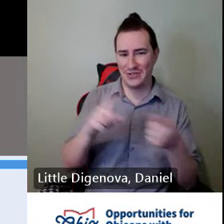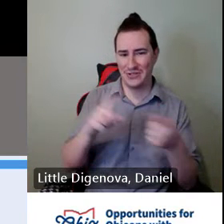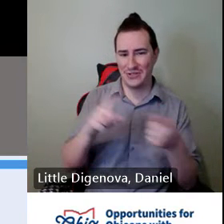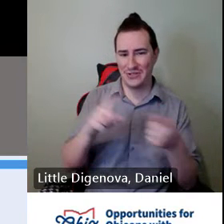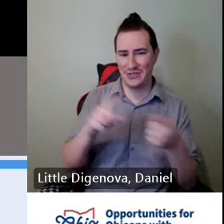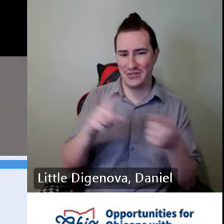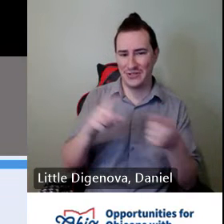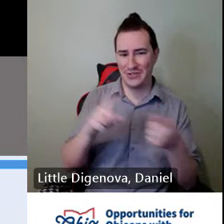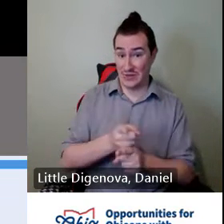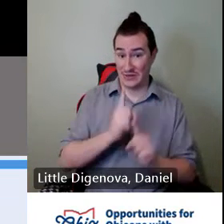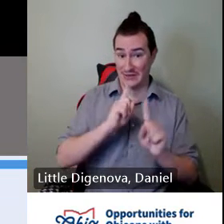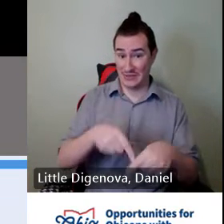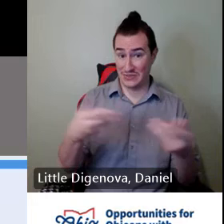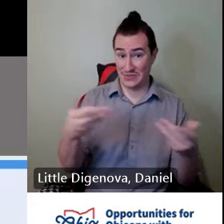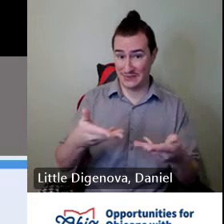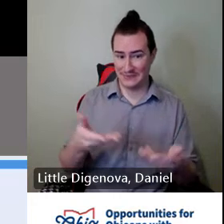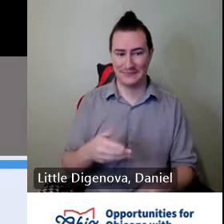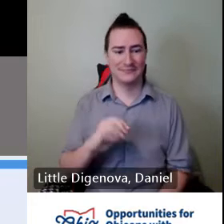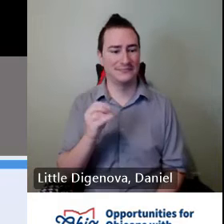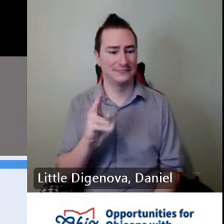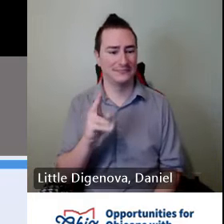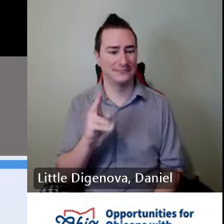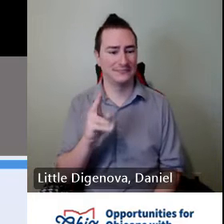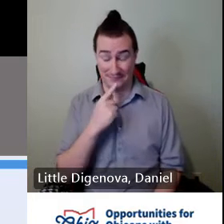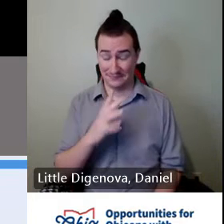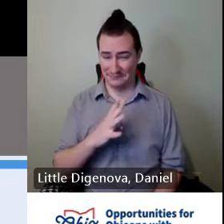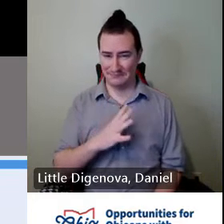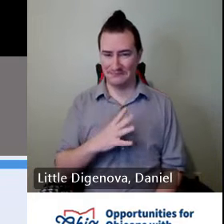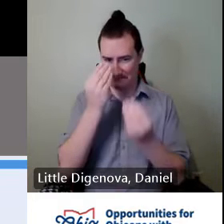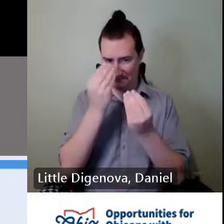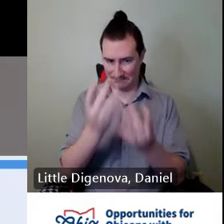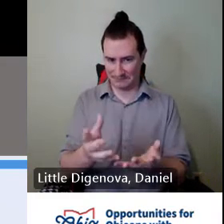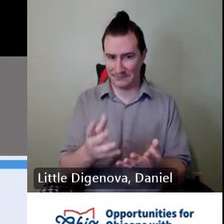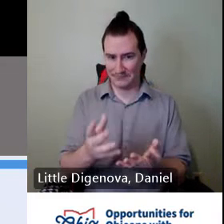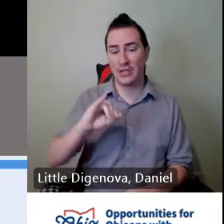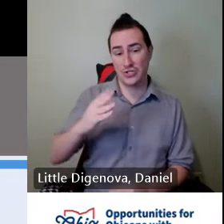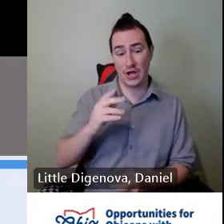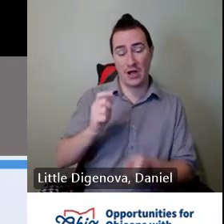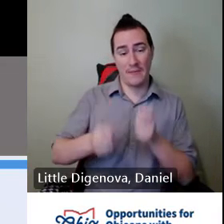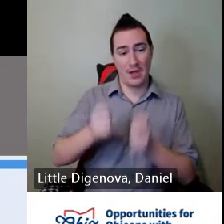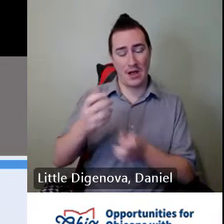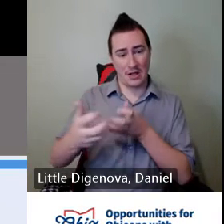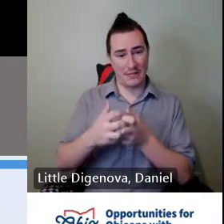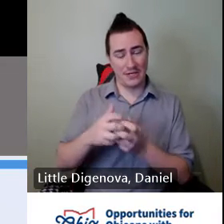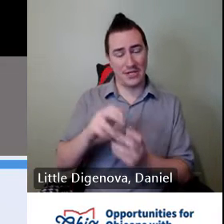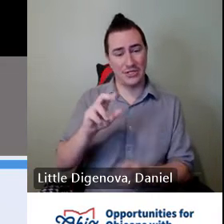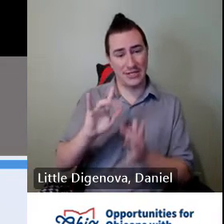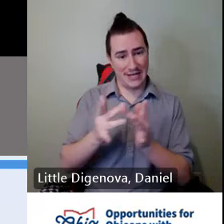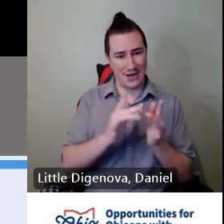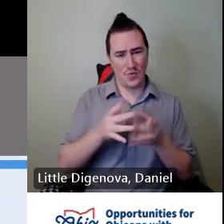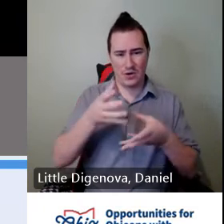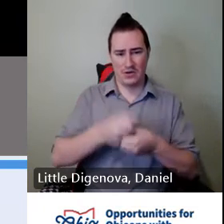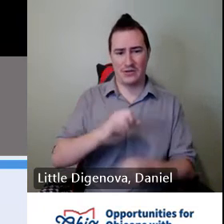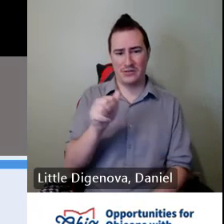I'd be happy to. A study from the Job Accommodation Network known as JAN revealed nearly half of reasonable accommodations cost